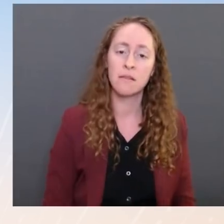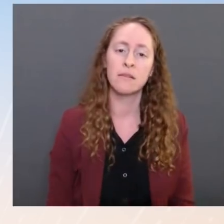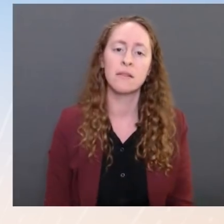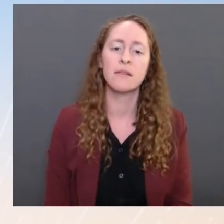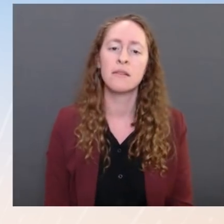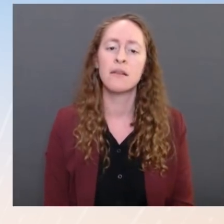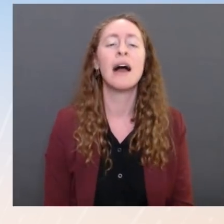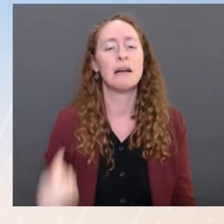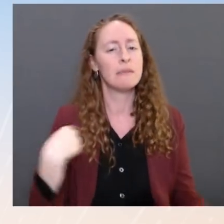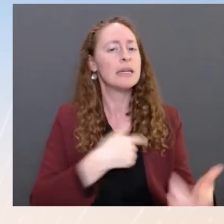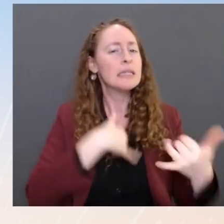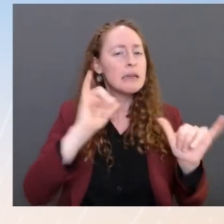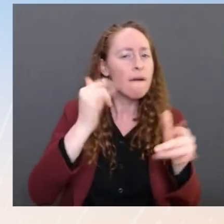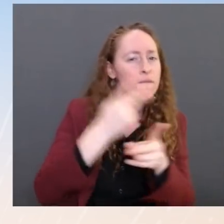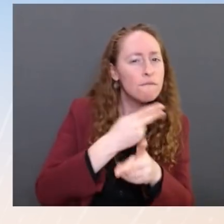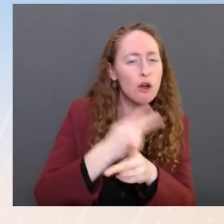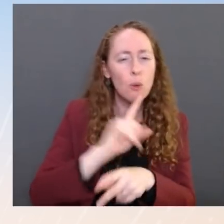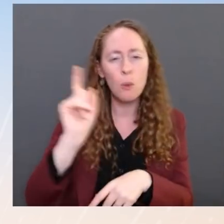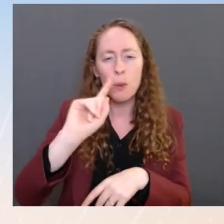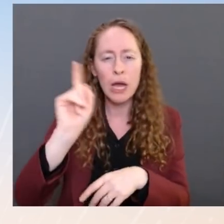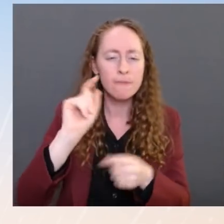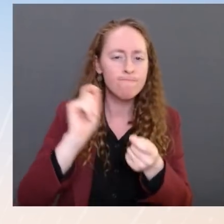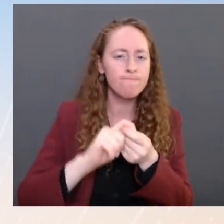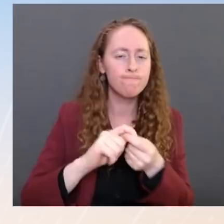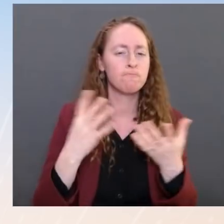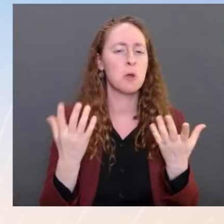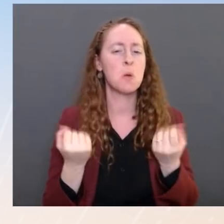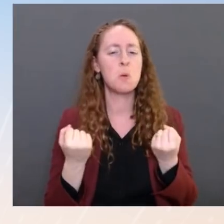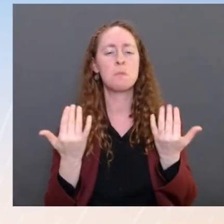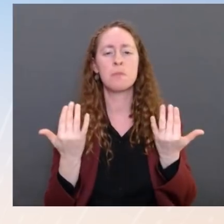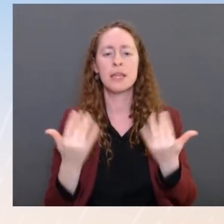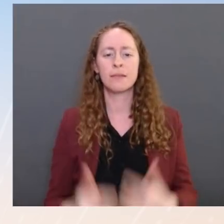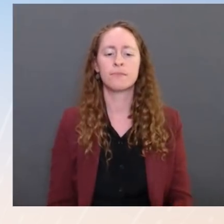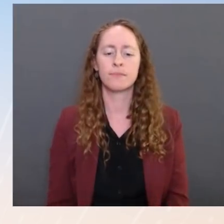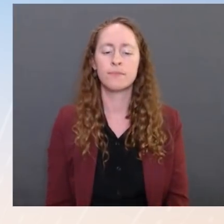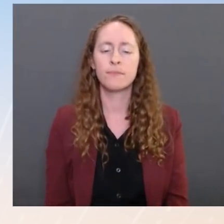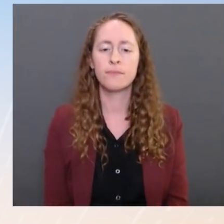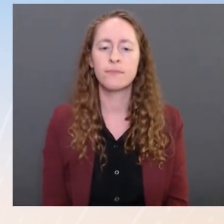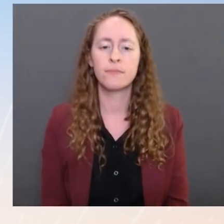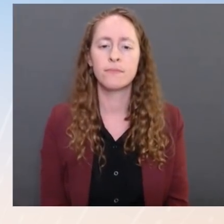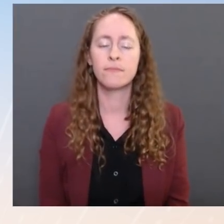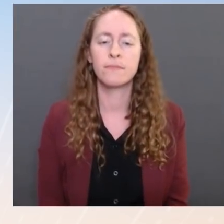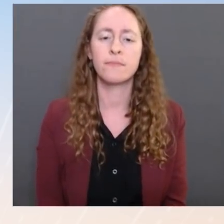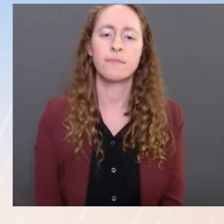and what it looks like. Obviously, that is a step that is taken by many who visit the region.